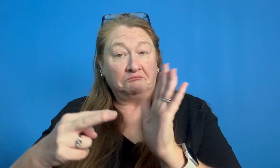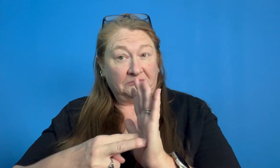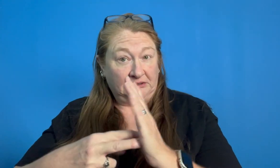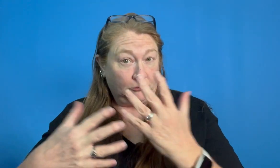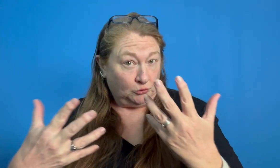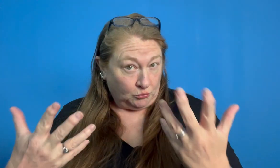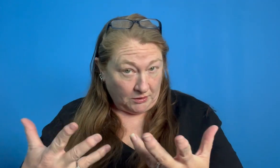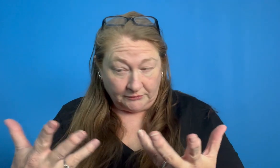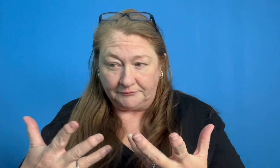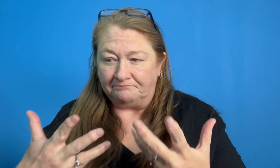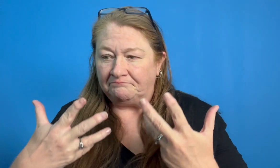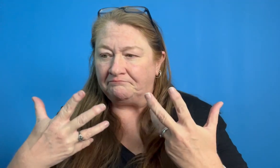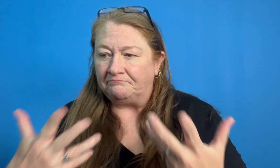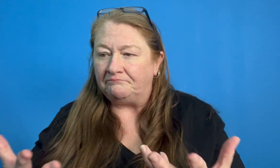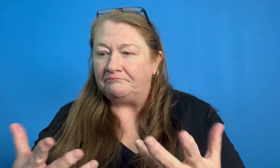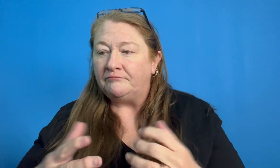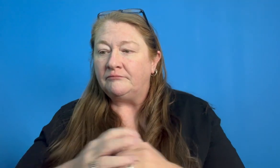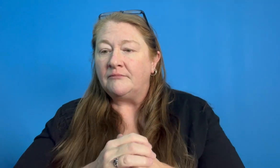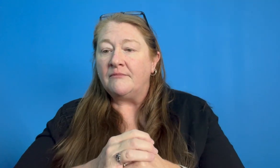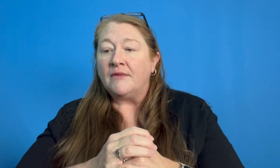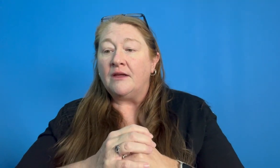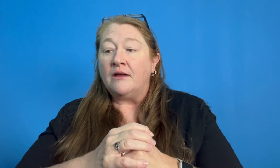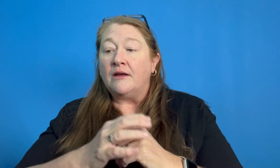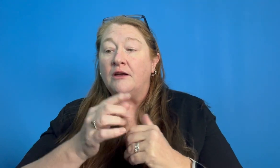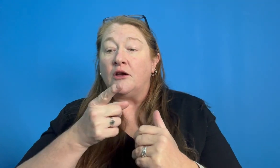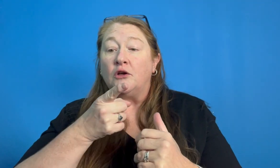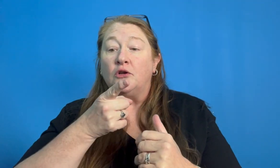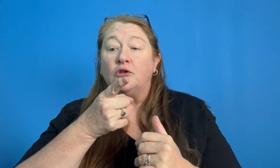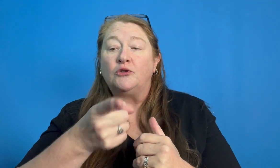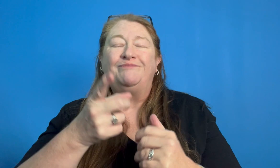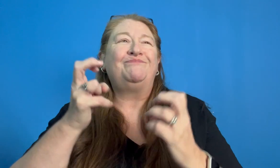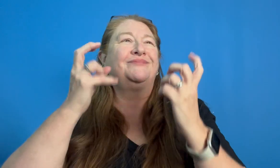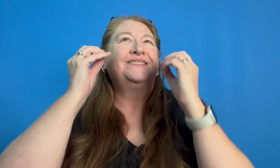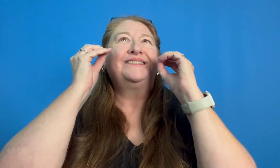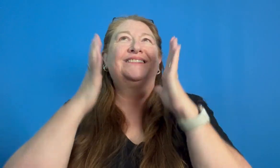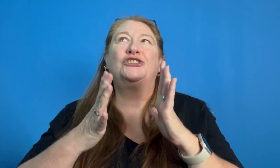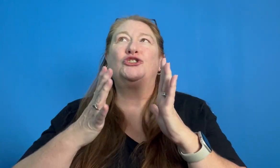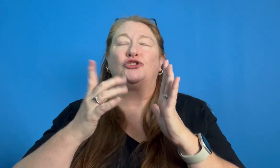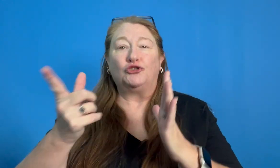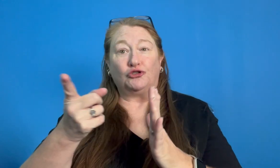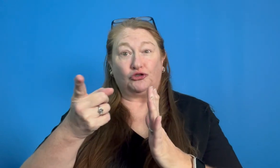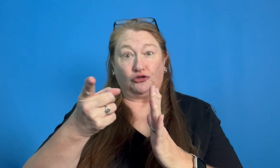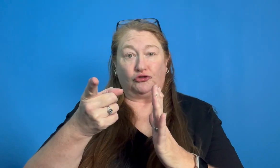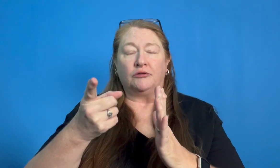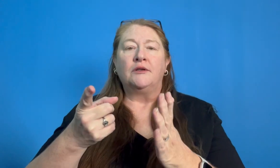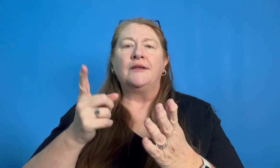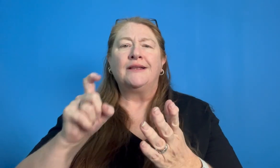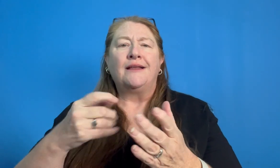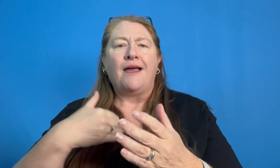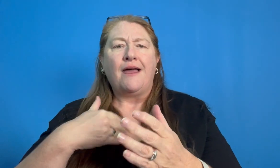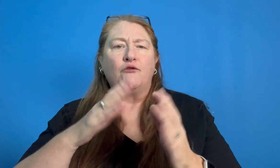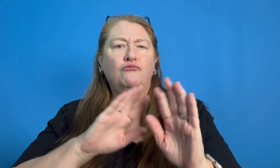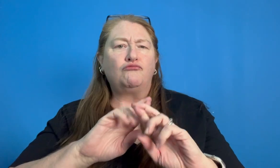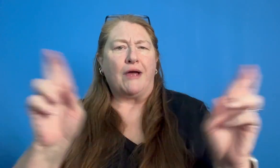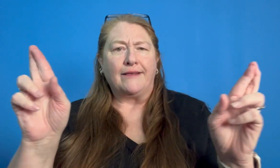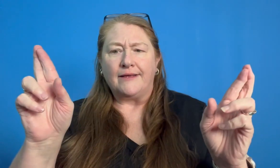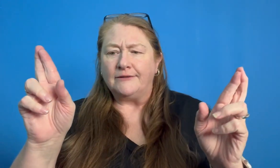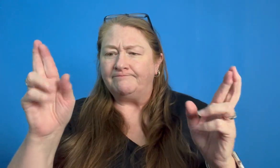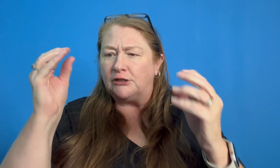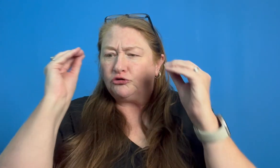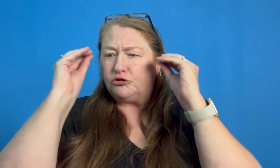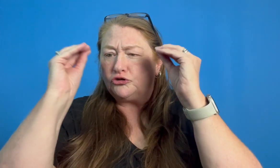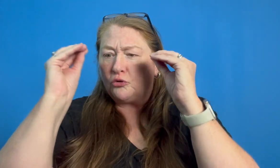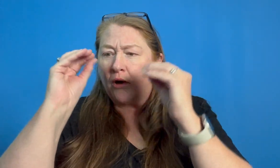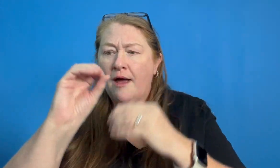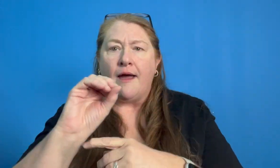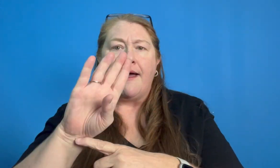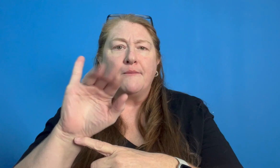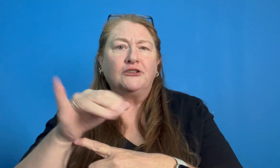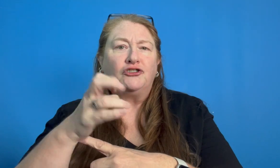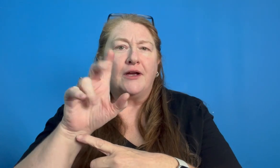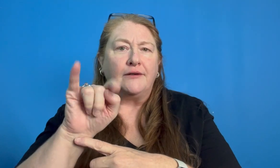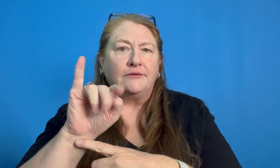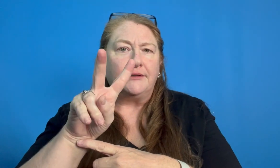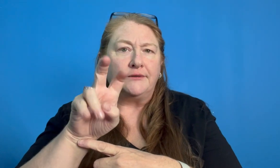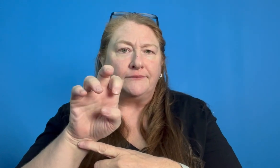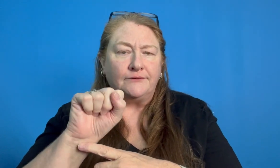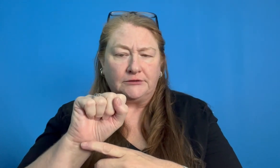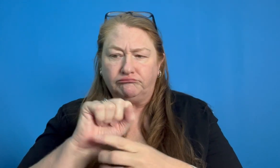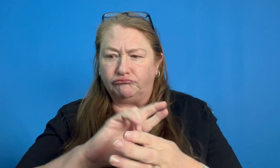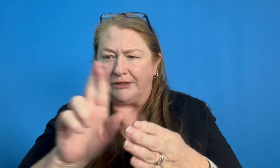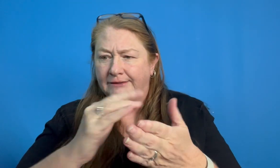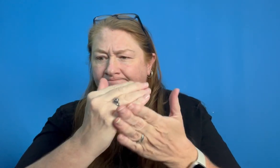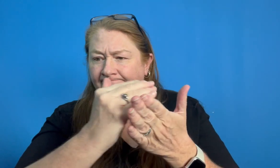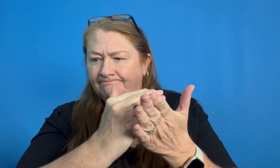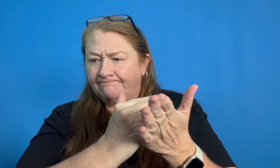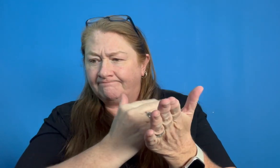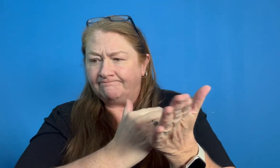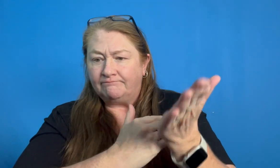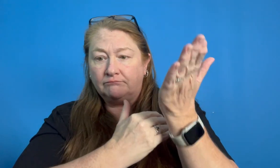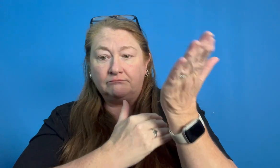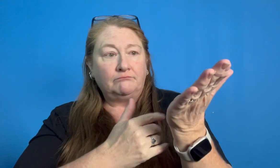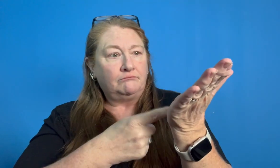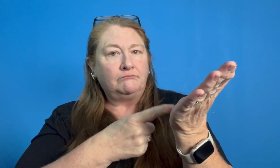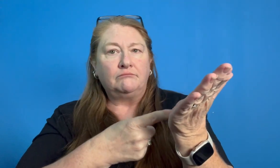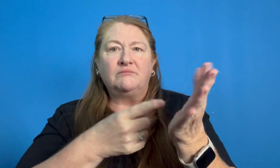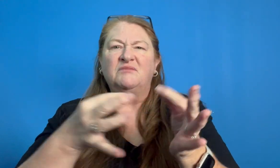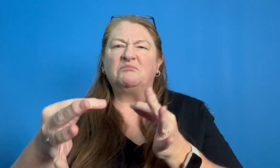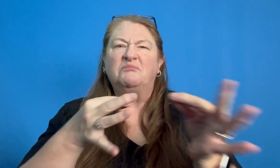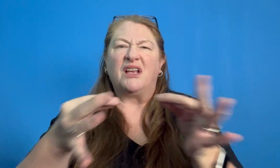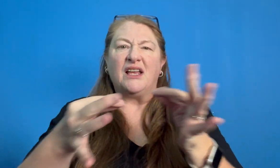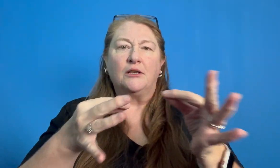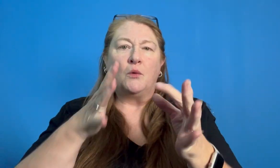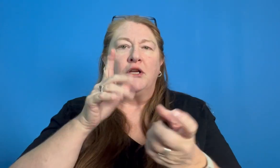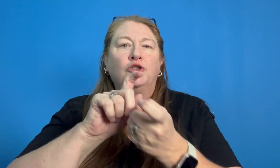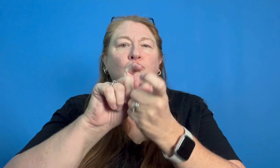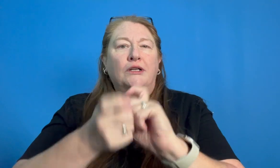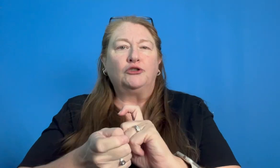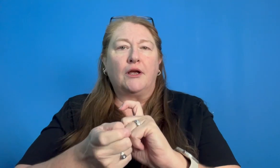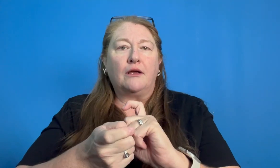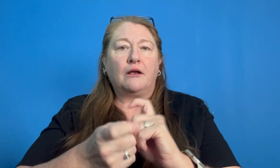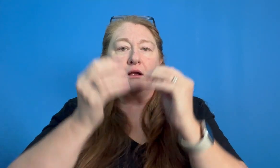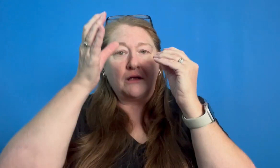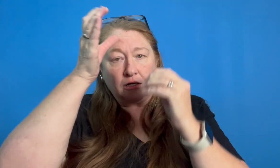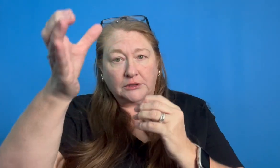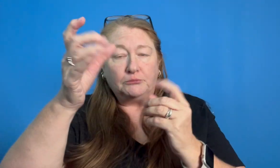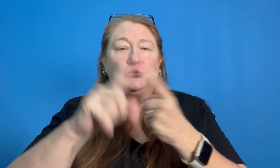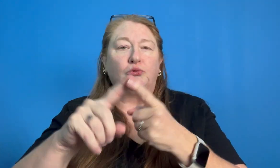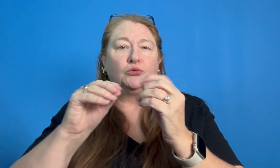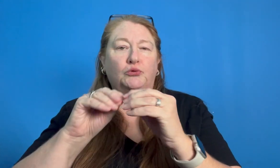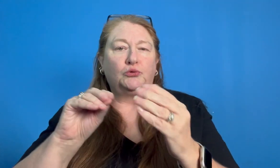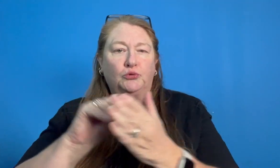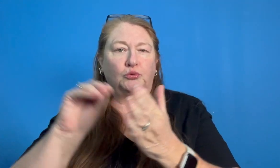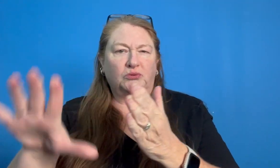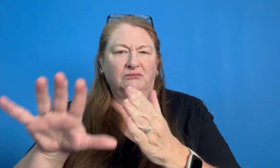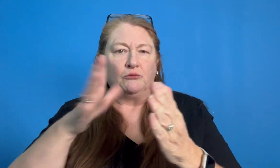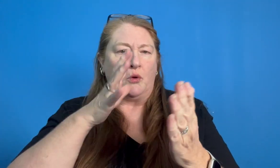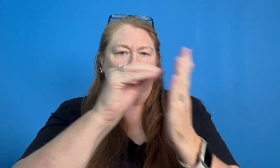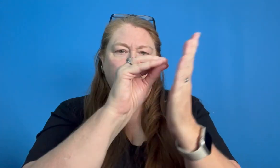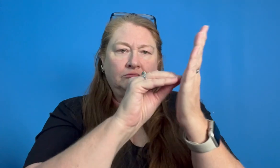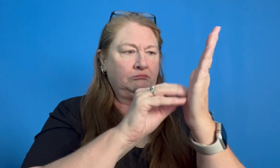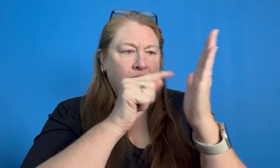In other words, teachers need to have an instructional objective when they translate content for students.